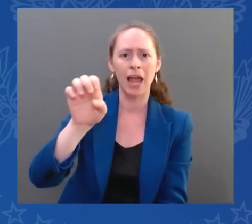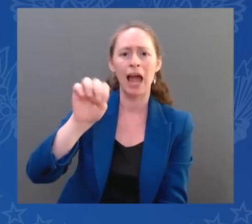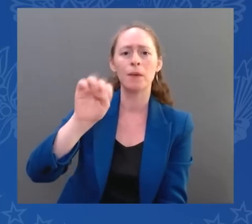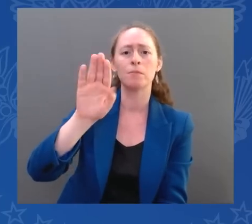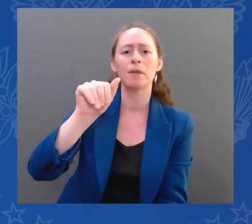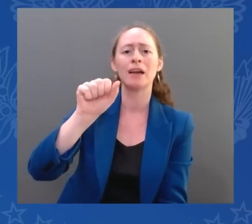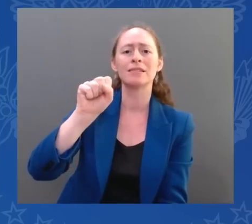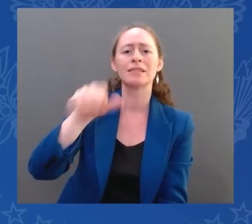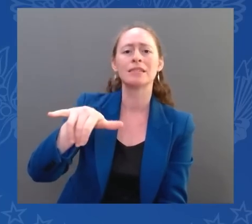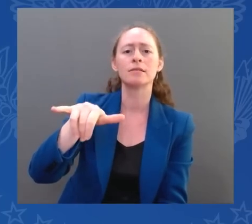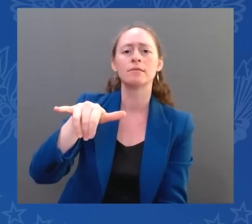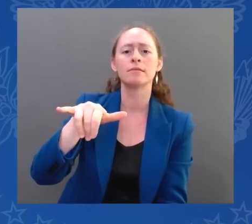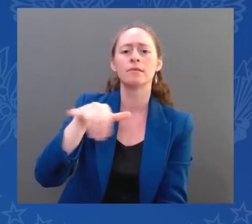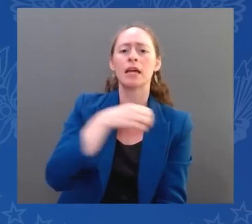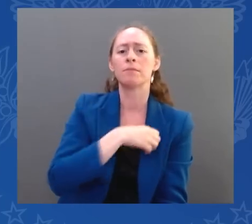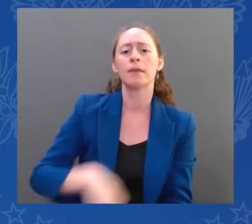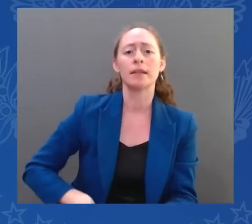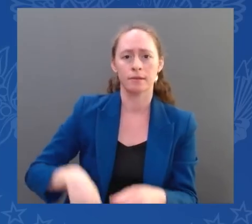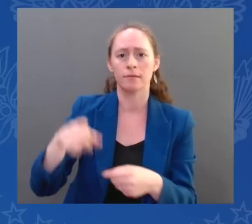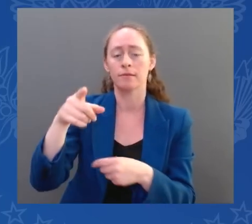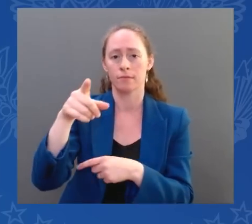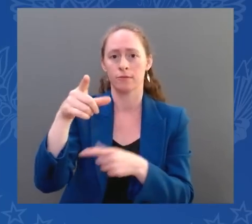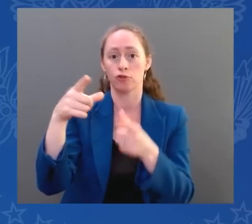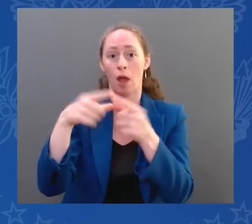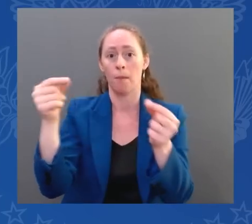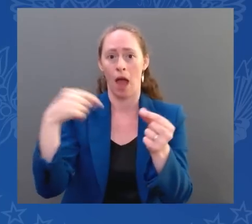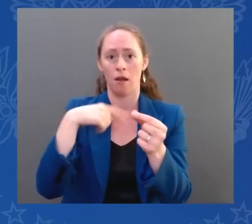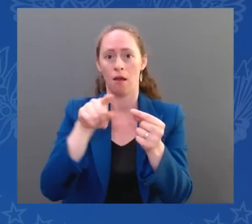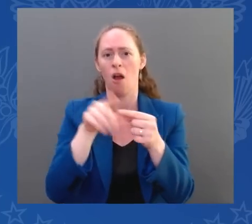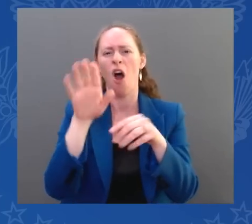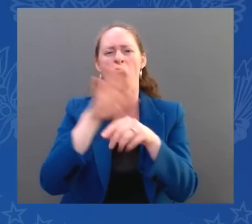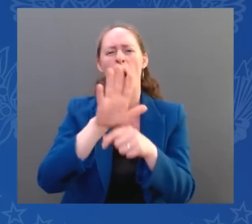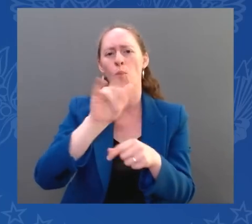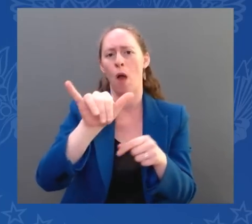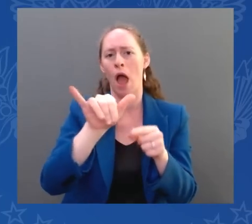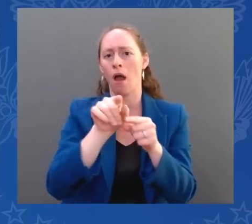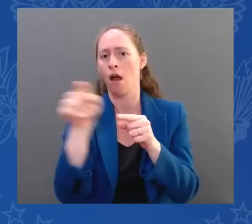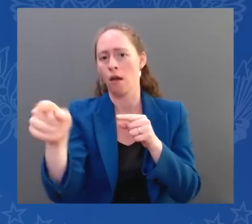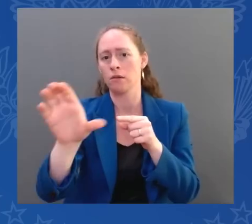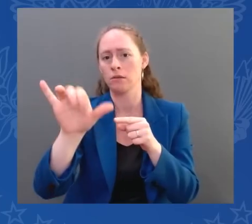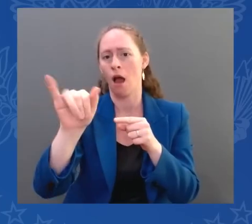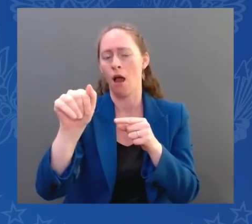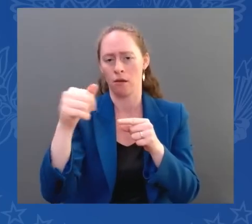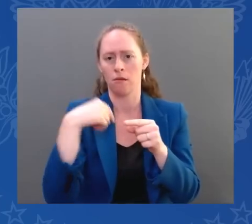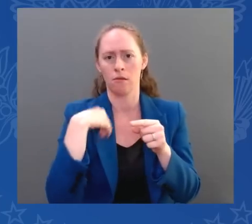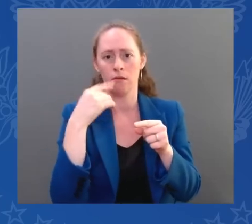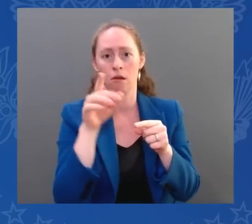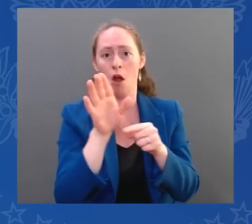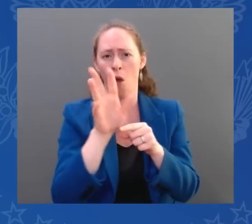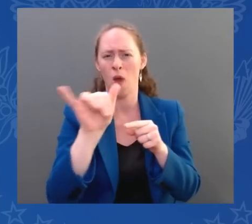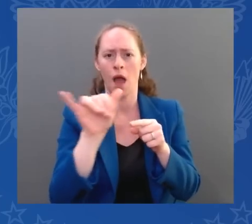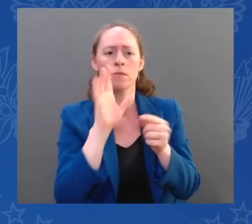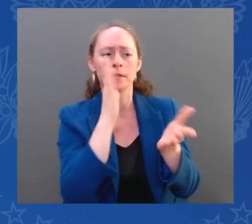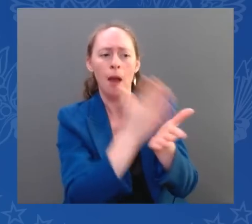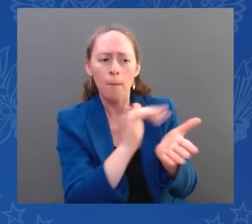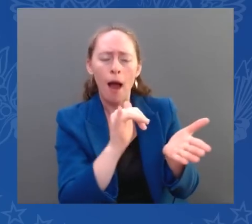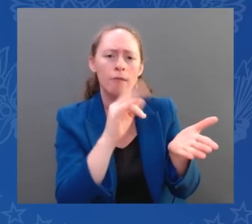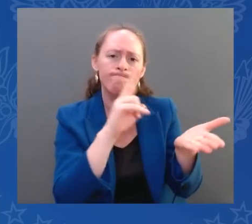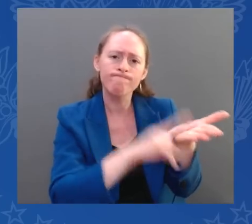This hasn't happened to Japan in decades -- in decades, I'm told, all the way back to the late '30s or mid-'30s.